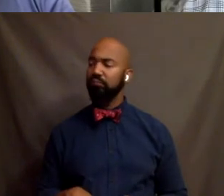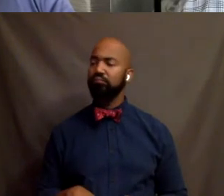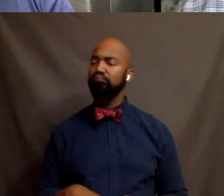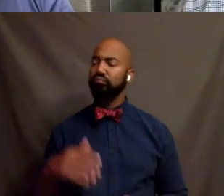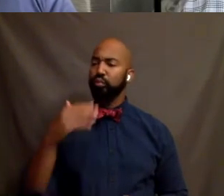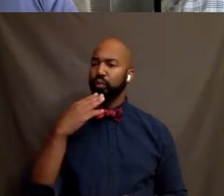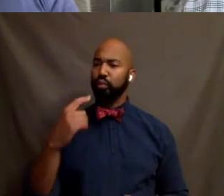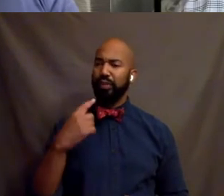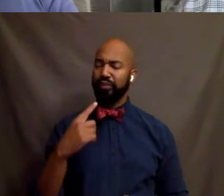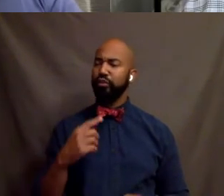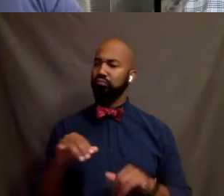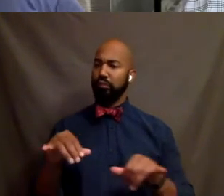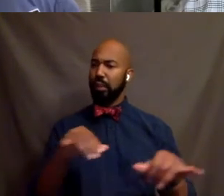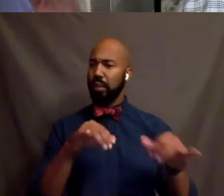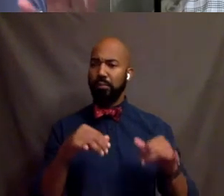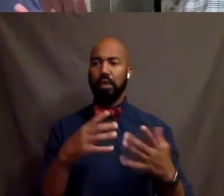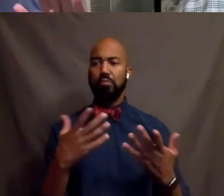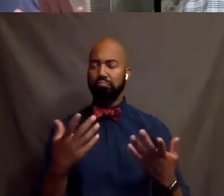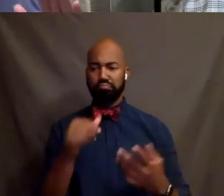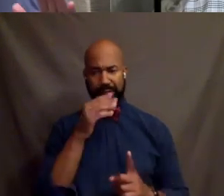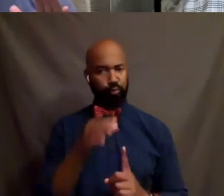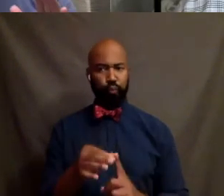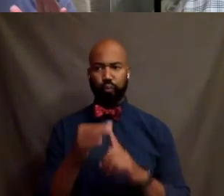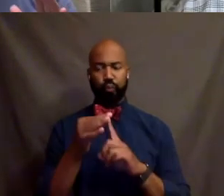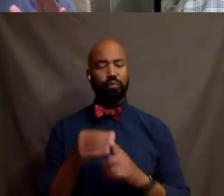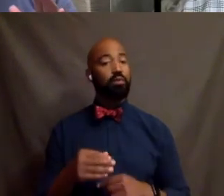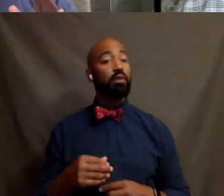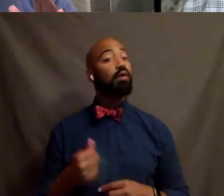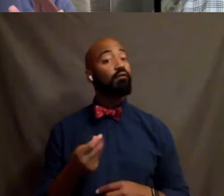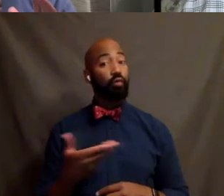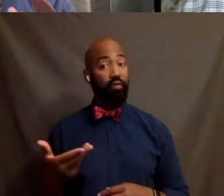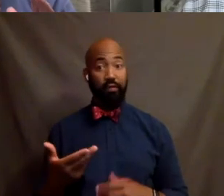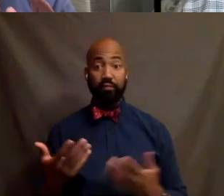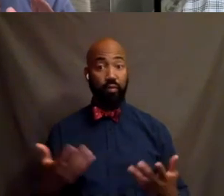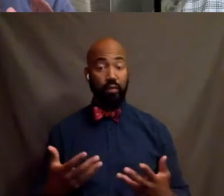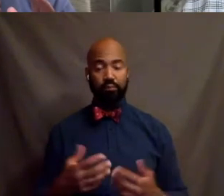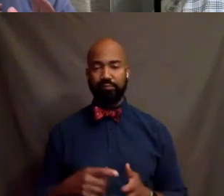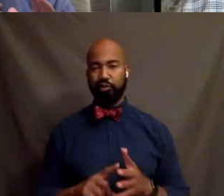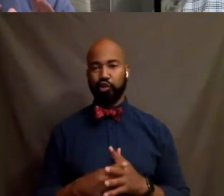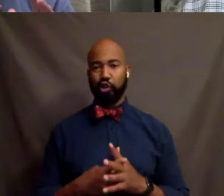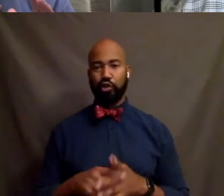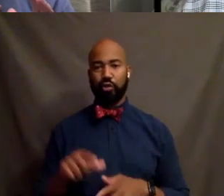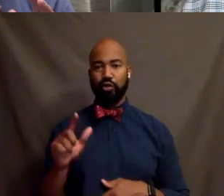And there's a couple of things there, I would say starting low dose so that that affirmation is occurring